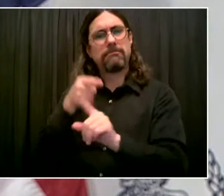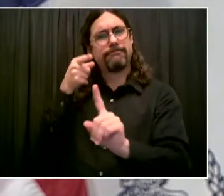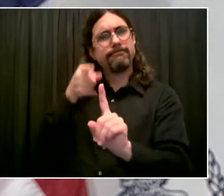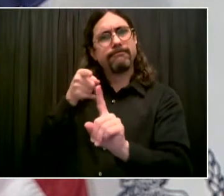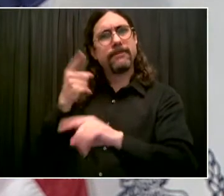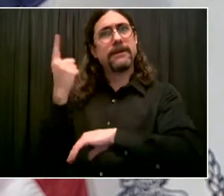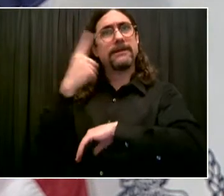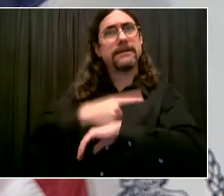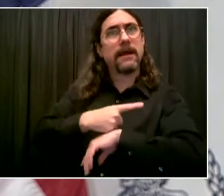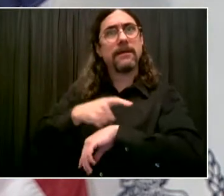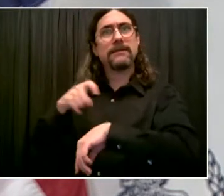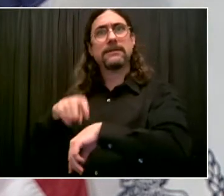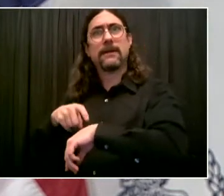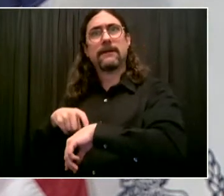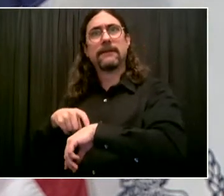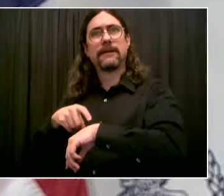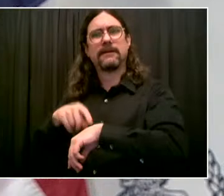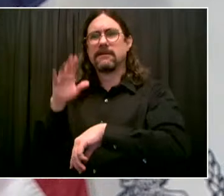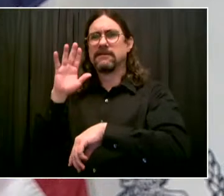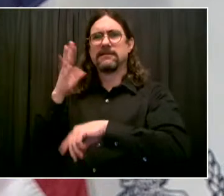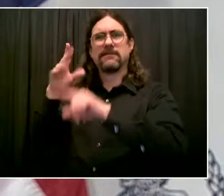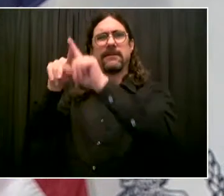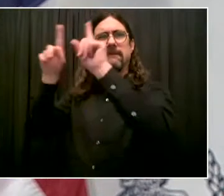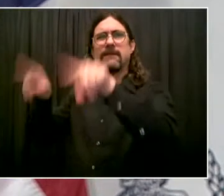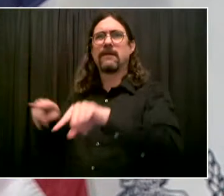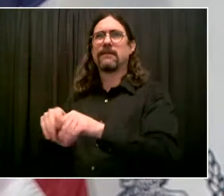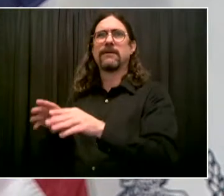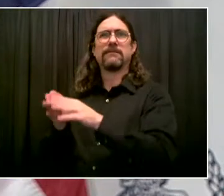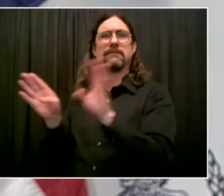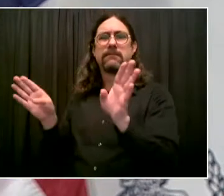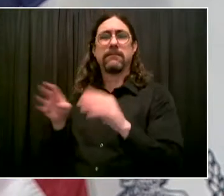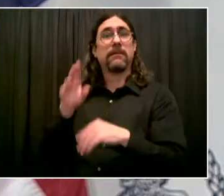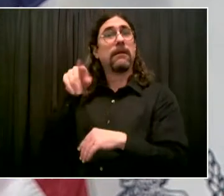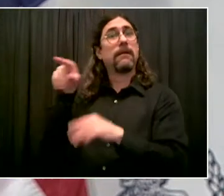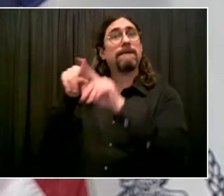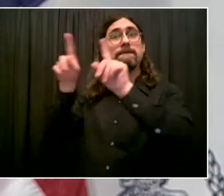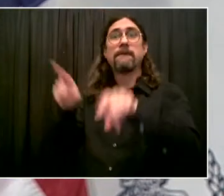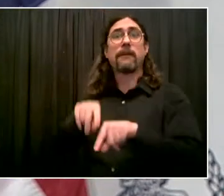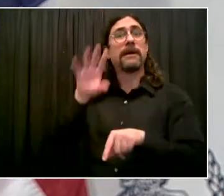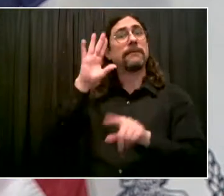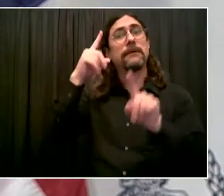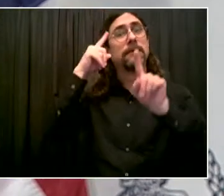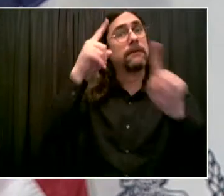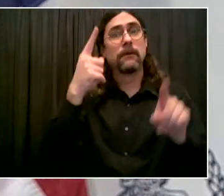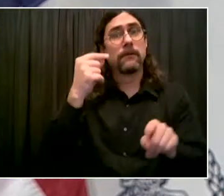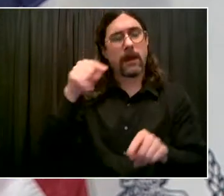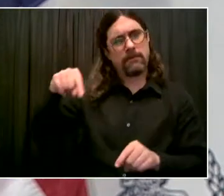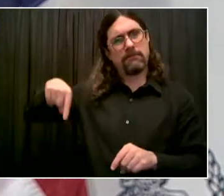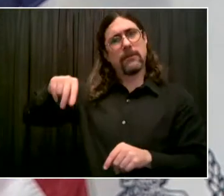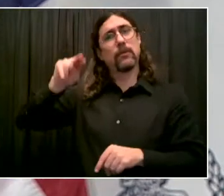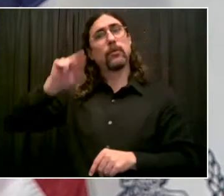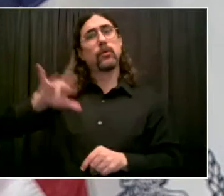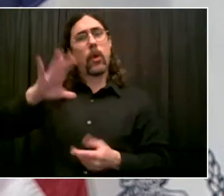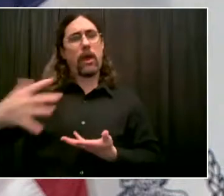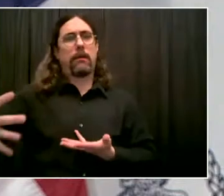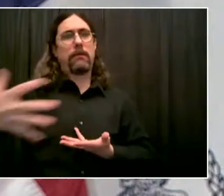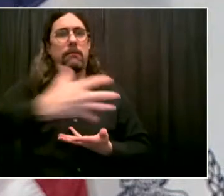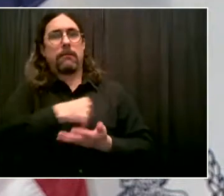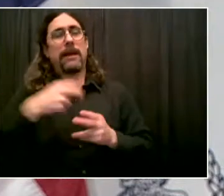OUT THAT FORM AND GET IN A DAY AND A TIME TO GET